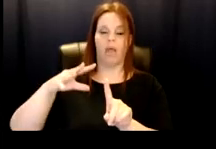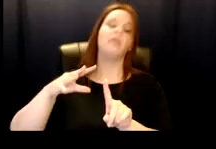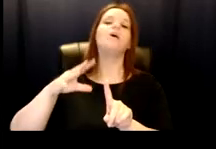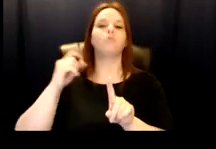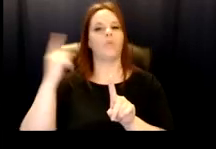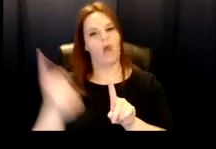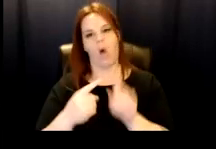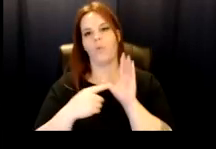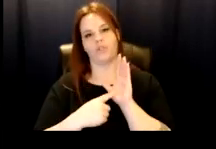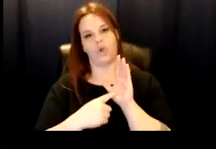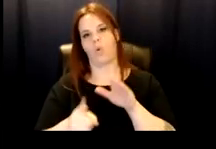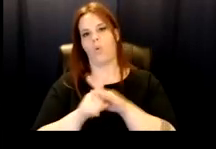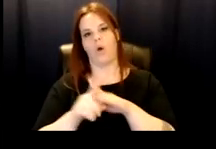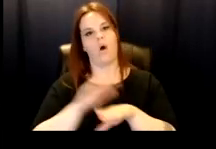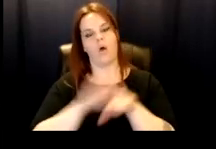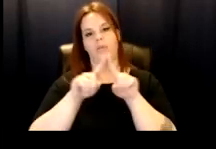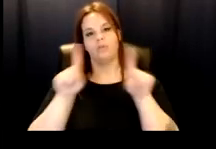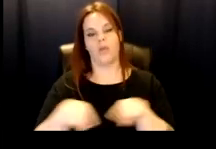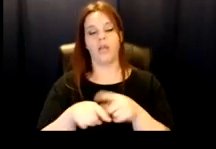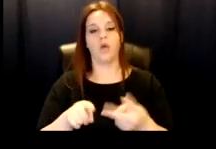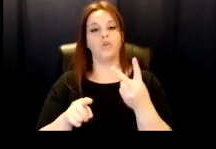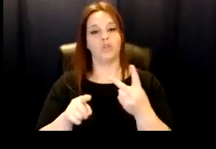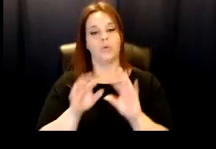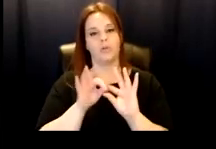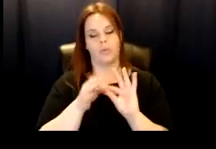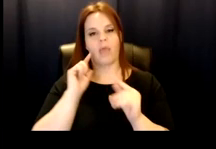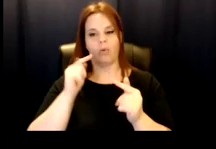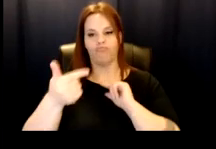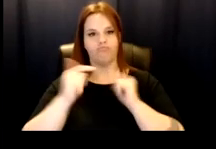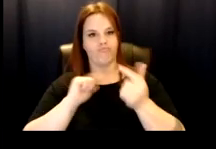on the screen. There will be two ASL interpreters, they will take turns during the session, there